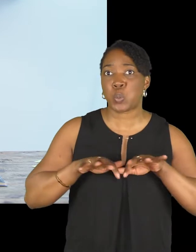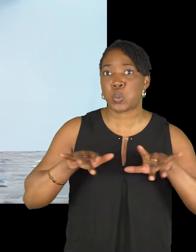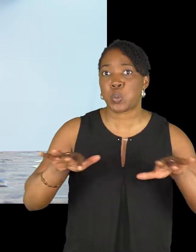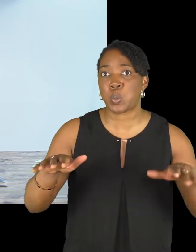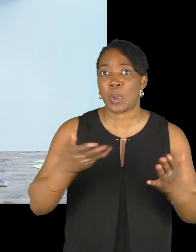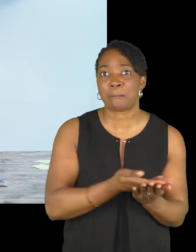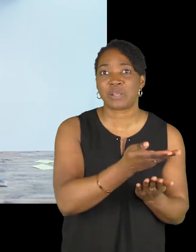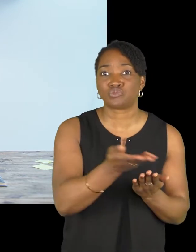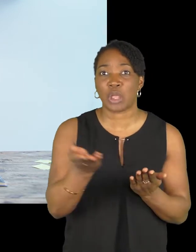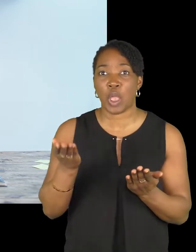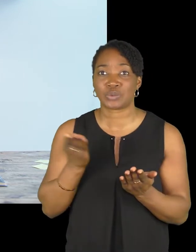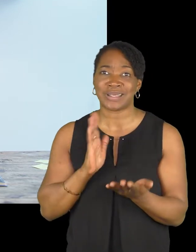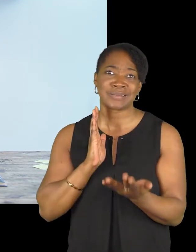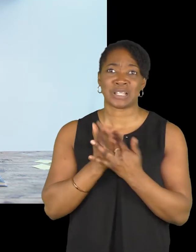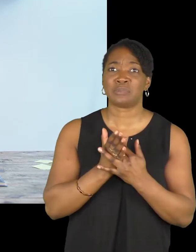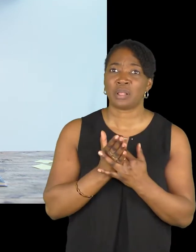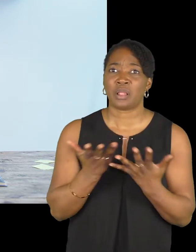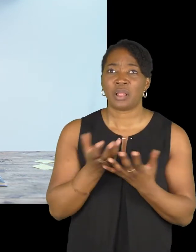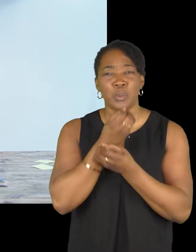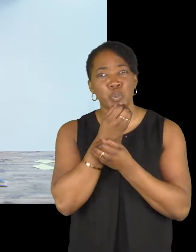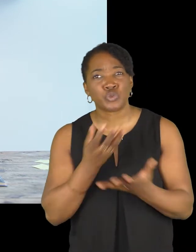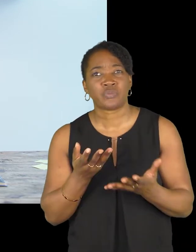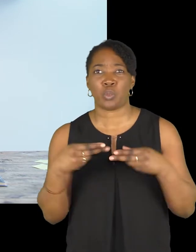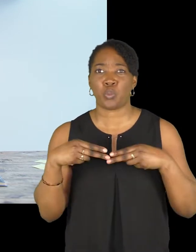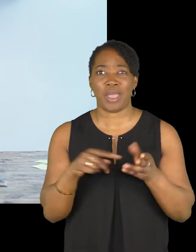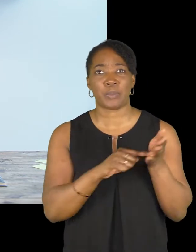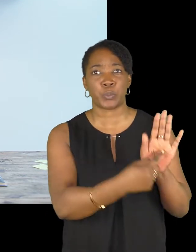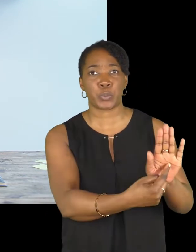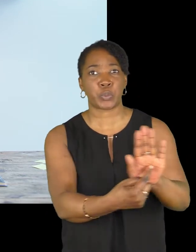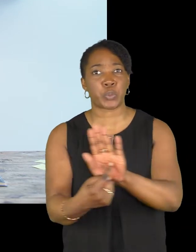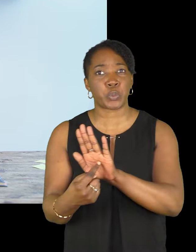I think it's such an accessible medium, and such a beautiful medium to be able to use.